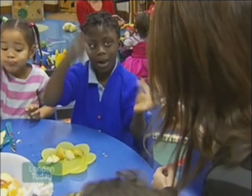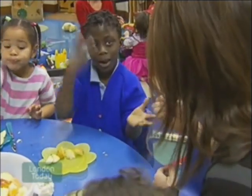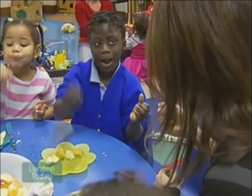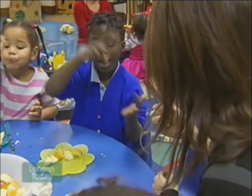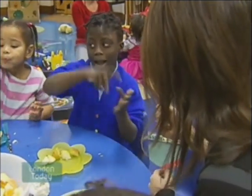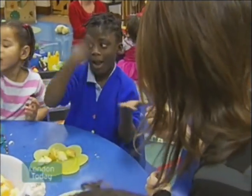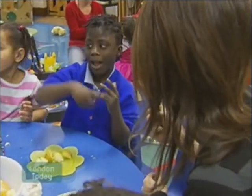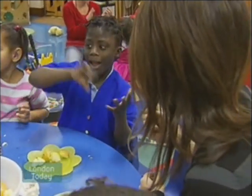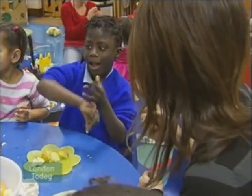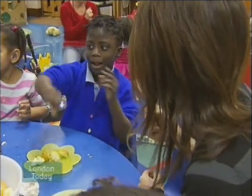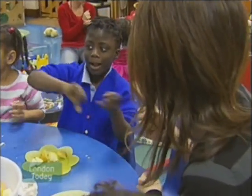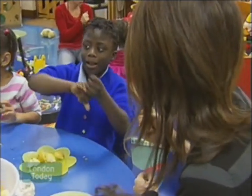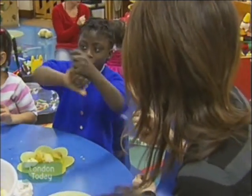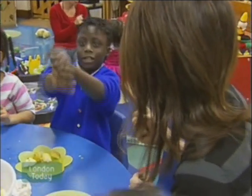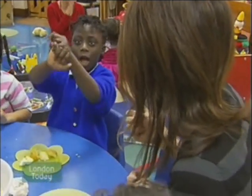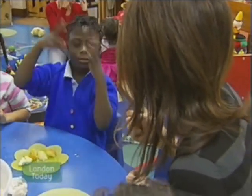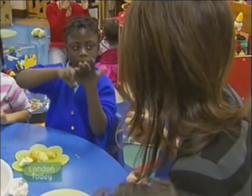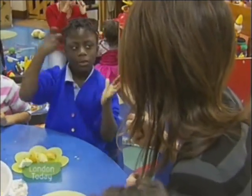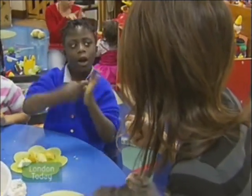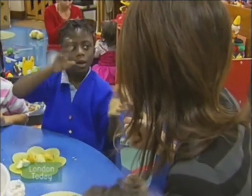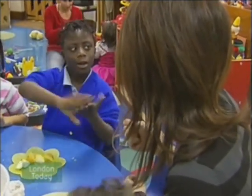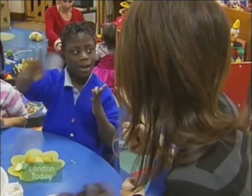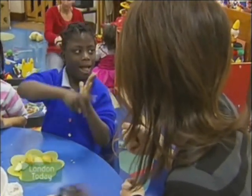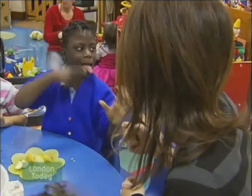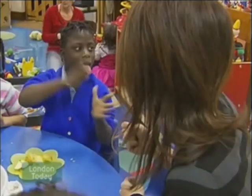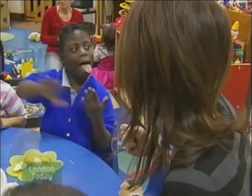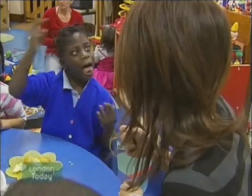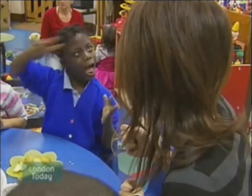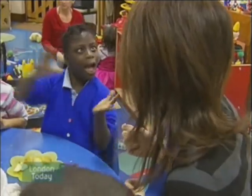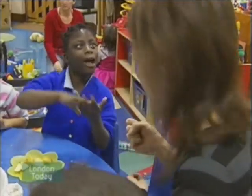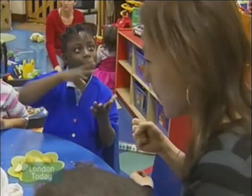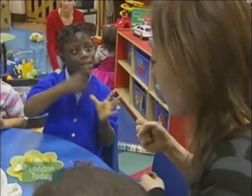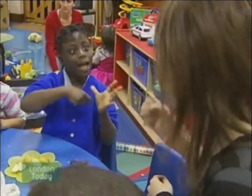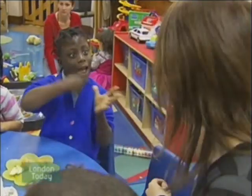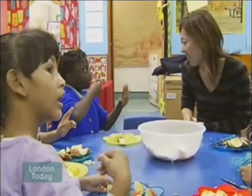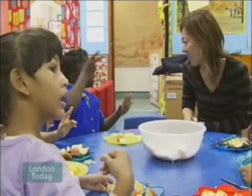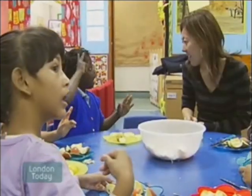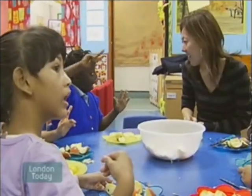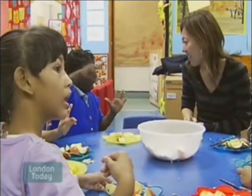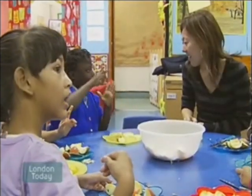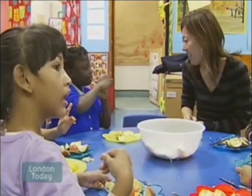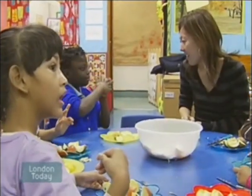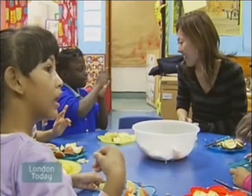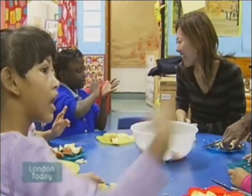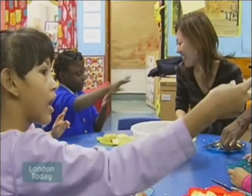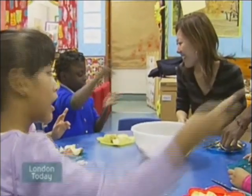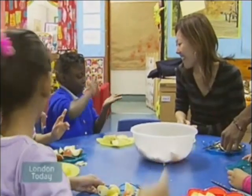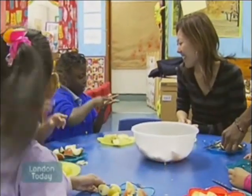Frank Barnes school is one of a kind in London Prouding itself by offering deaf children a specialised signed bilingual education